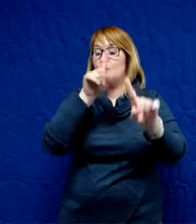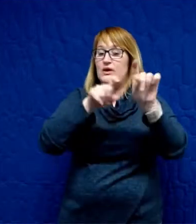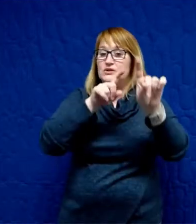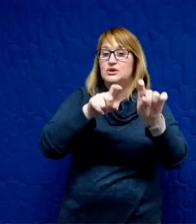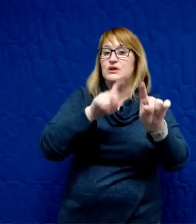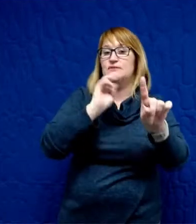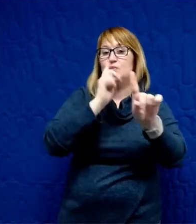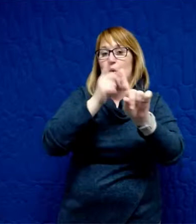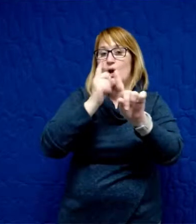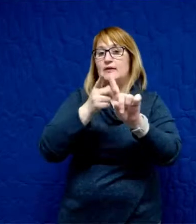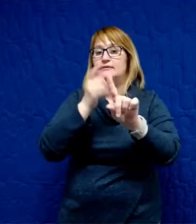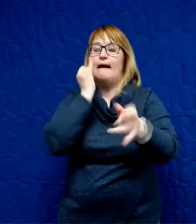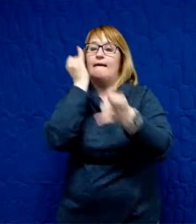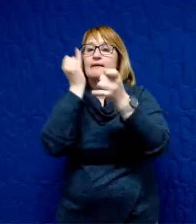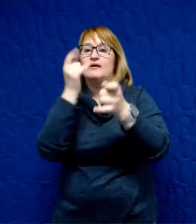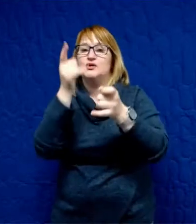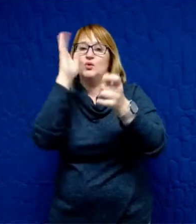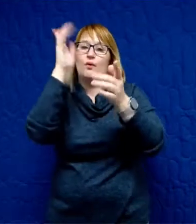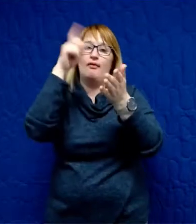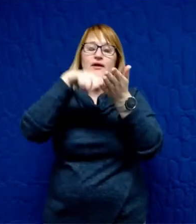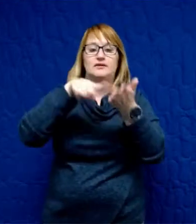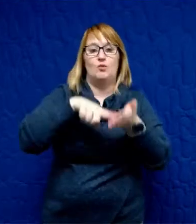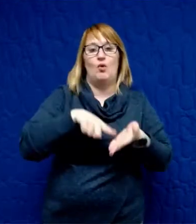that you'll be exploring so that would be another way to really entice people